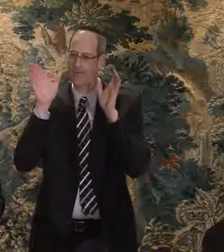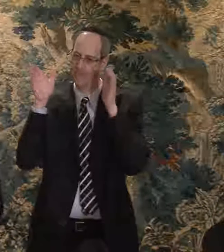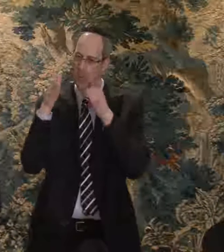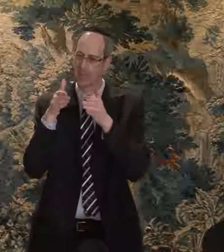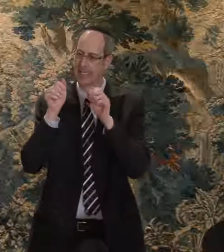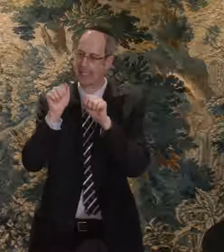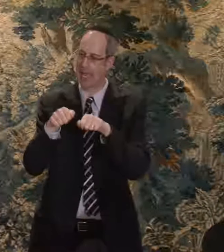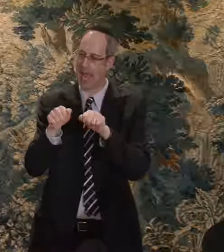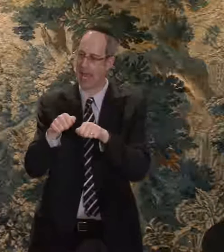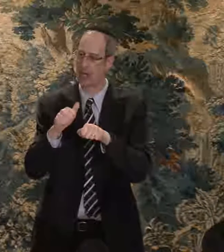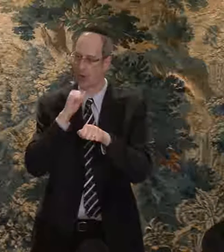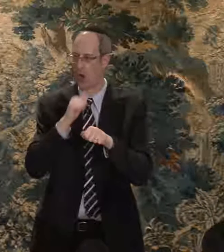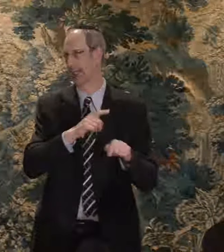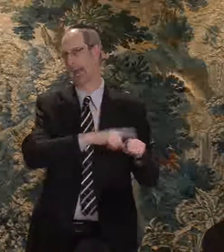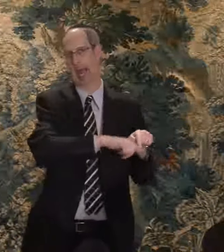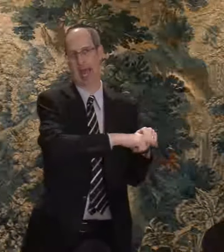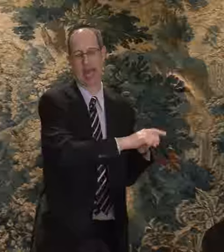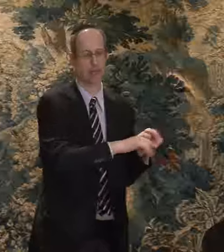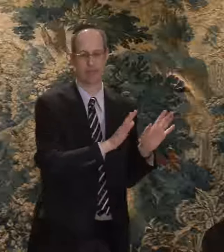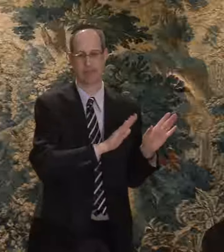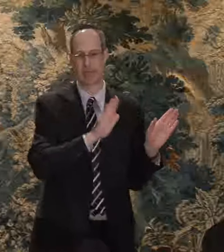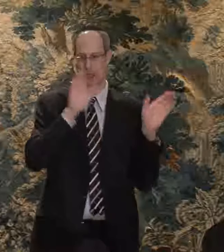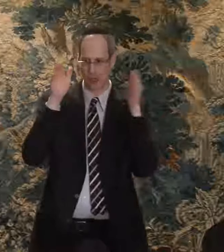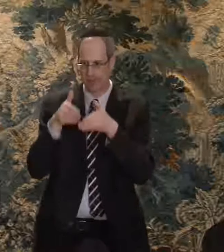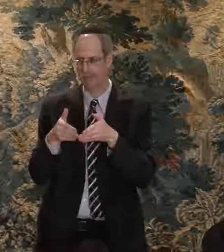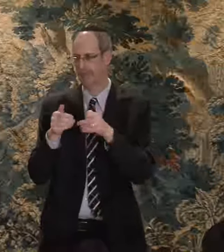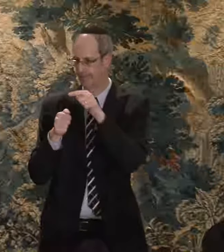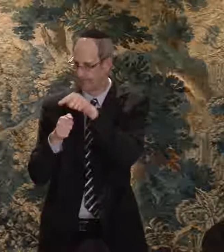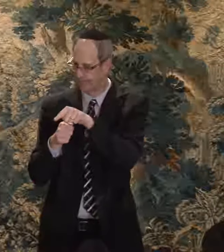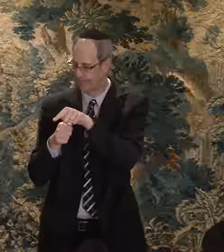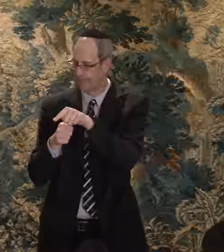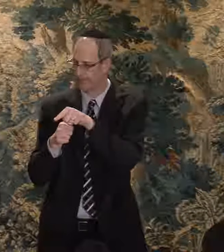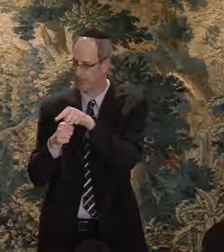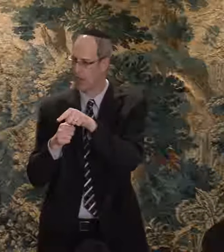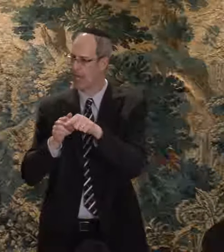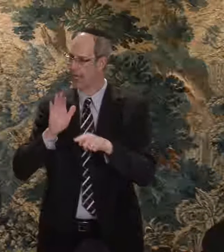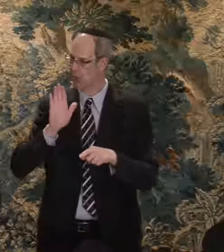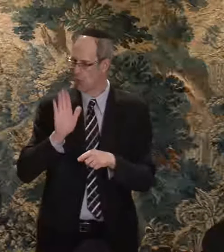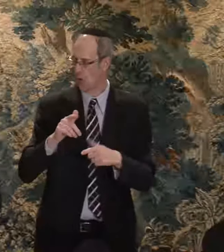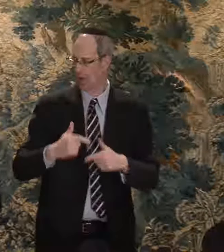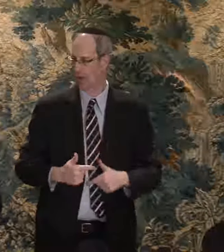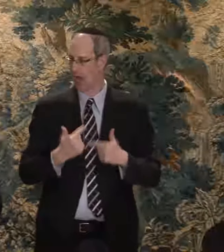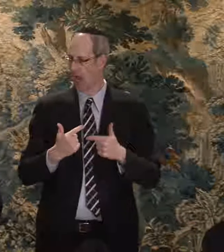not what they can't accomplish and when you focus in your own life of what you